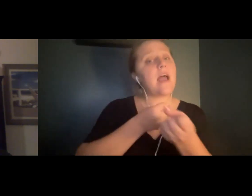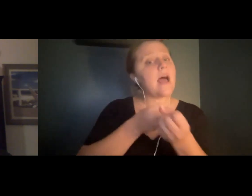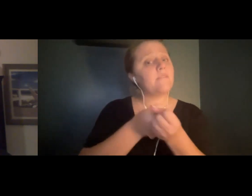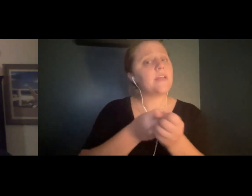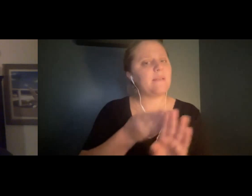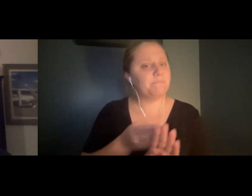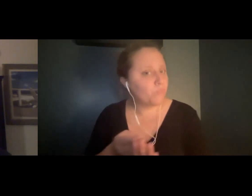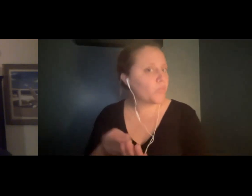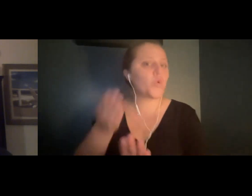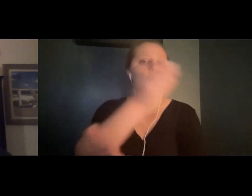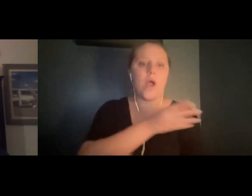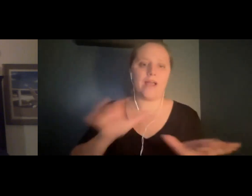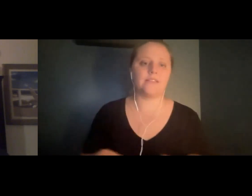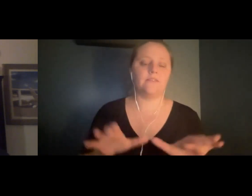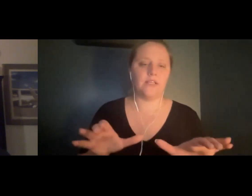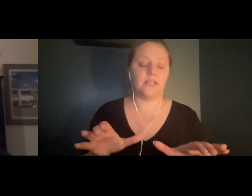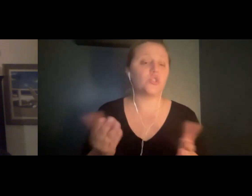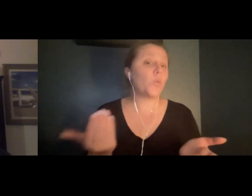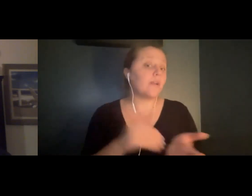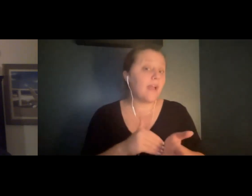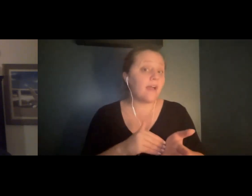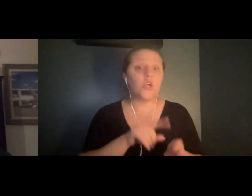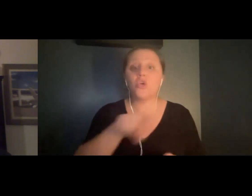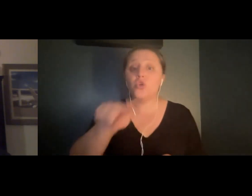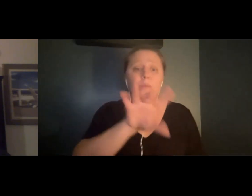again being a part of the movement even if you don't have a disability. So, speak